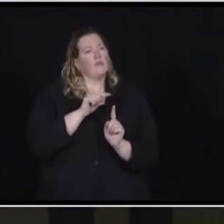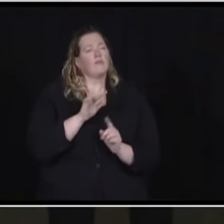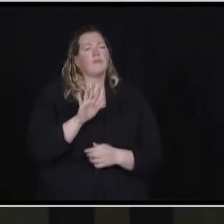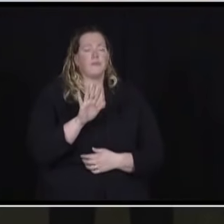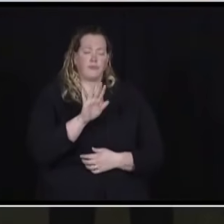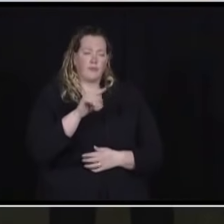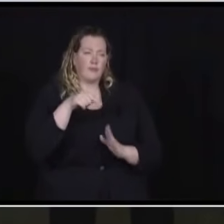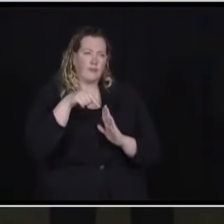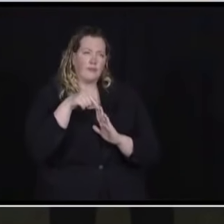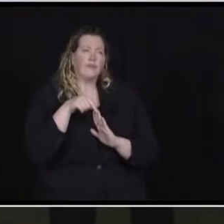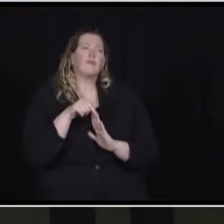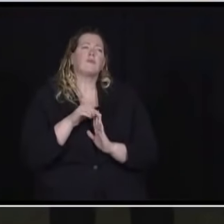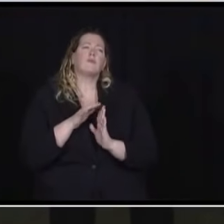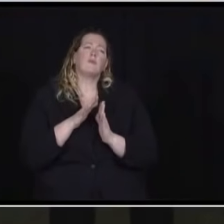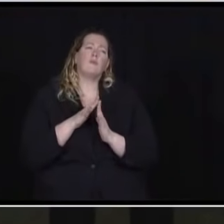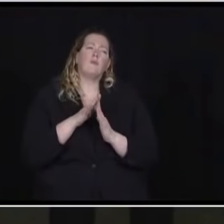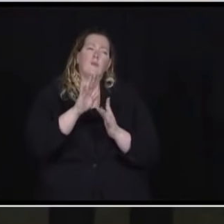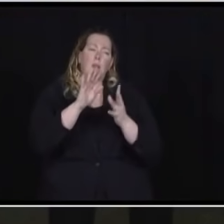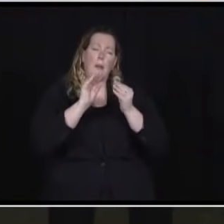I want to drill down we did have